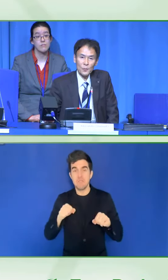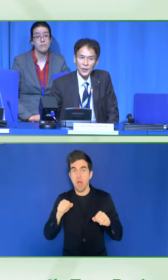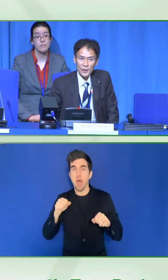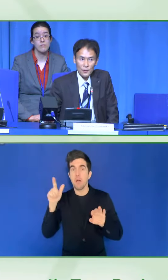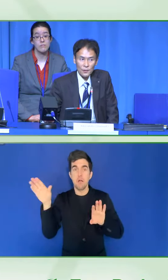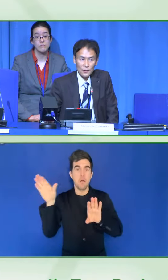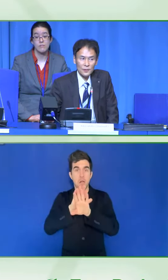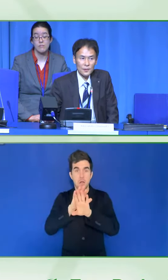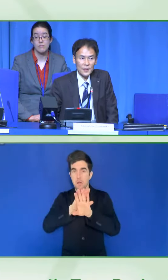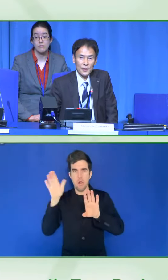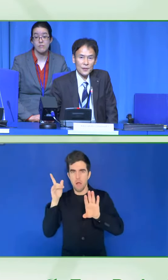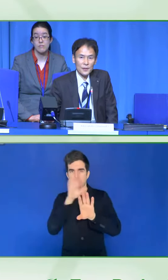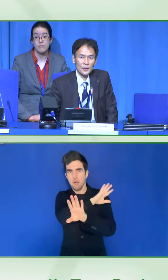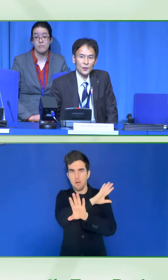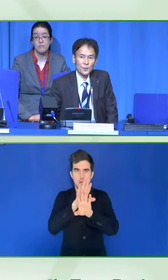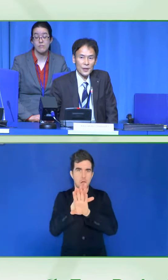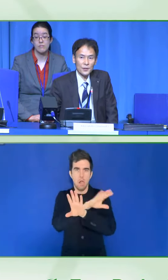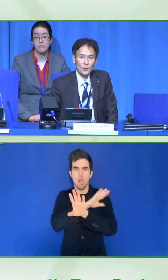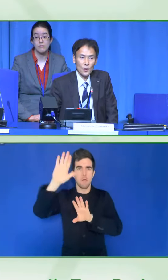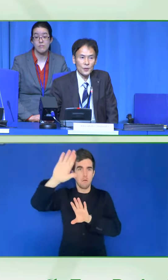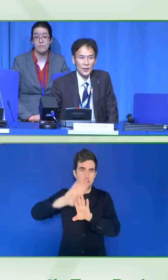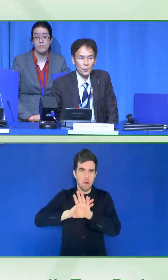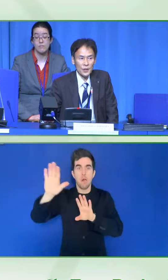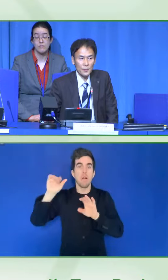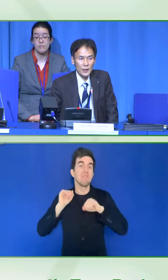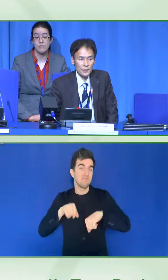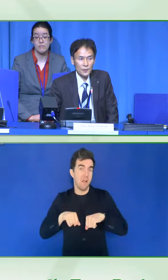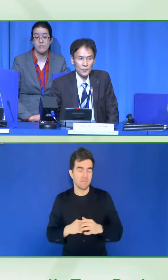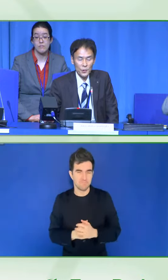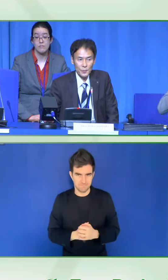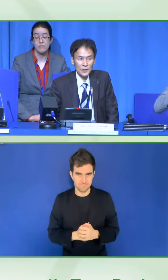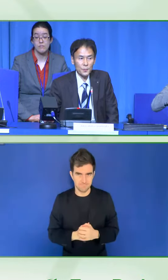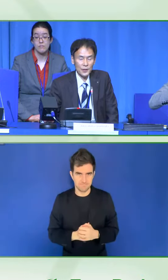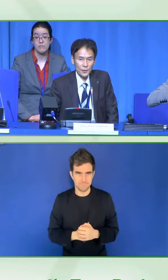How the software works.